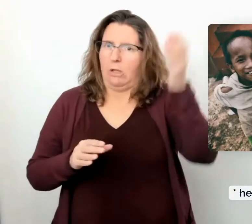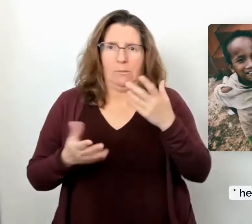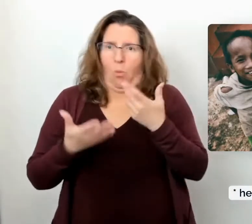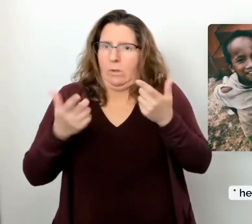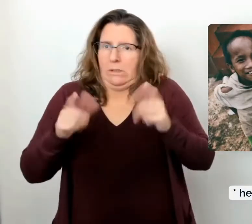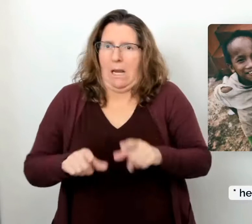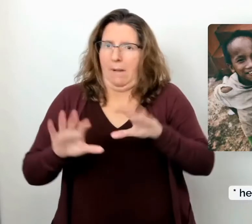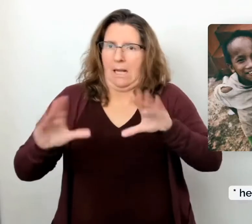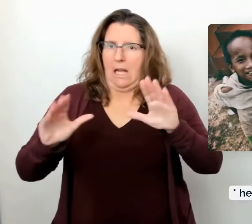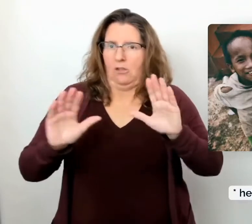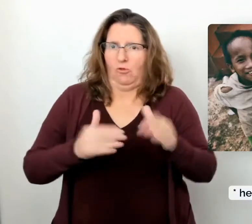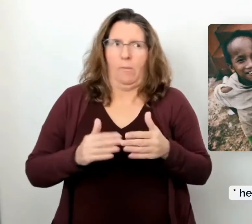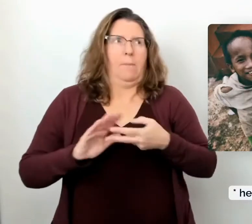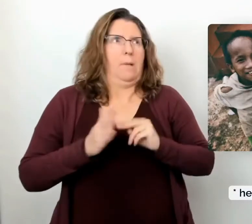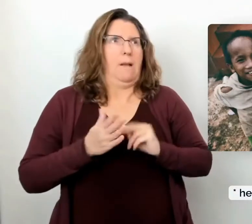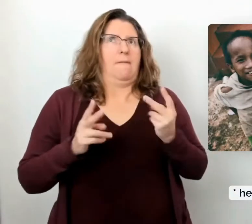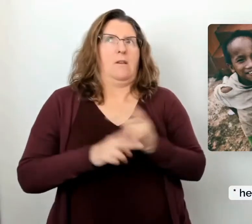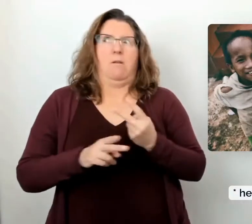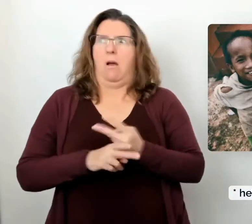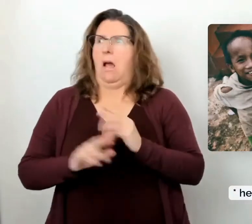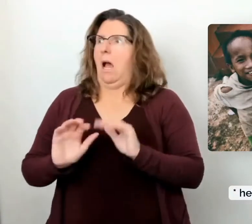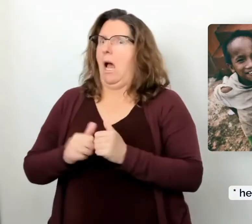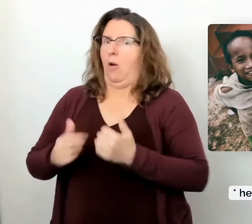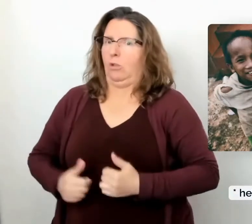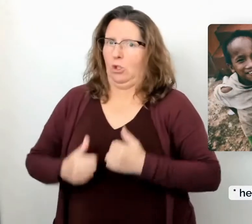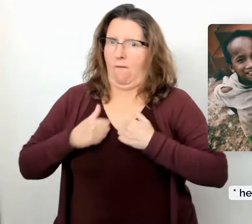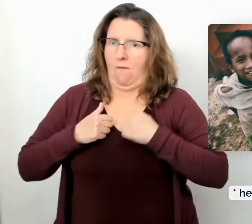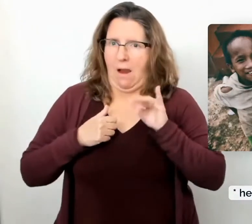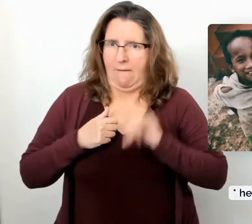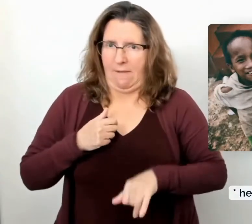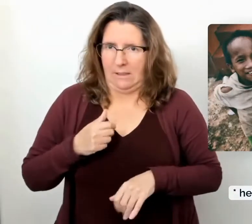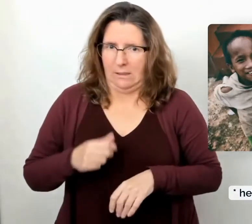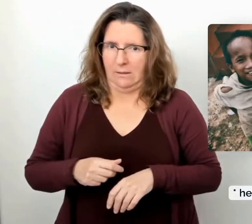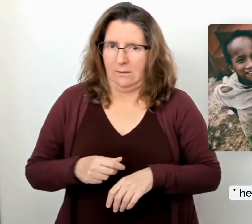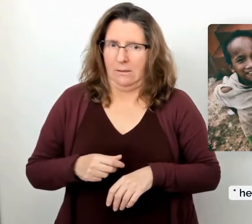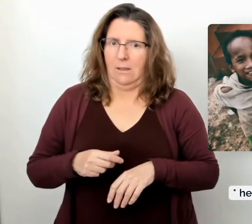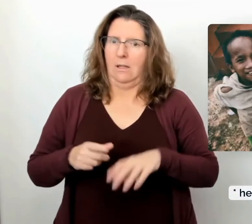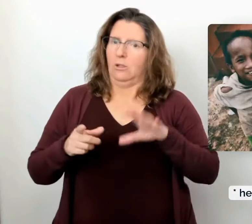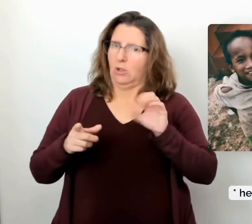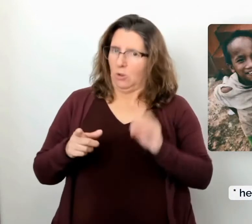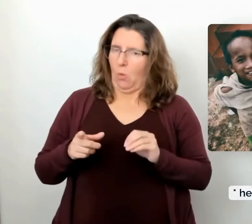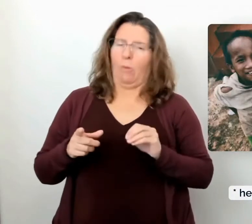I distinctly remember thinking 'how am I supposed to survive this?'